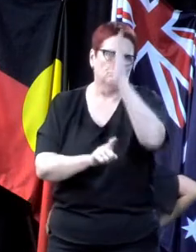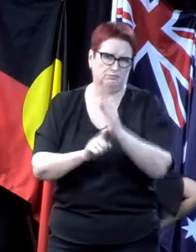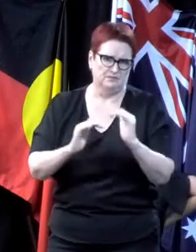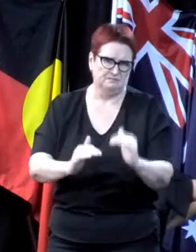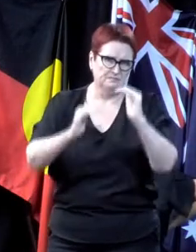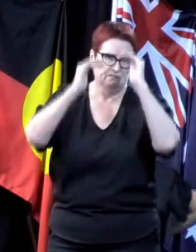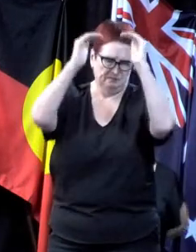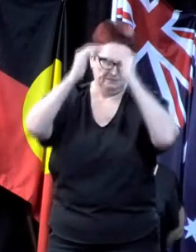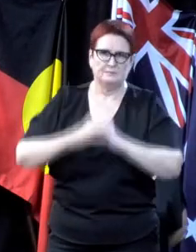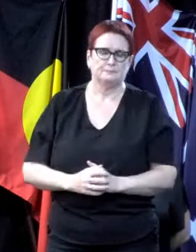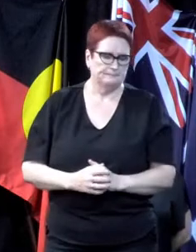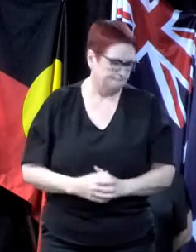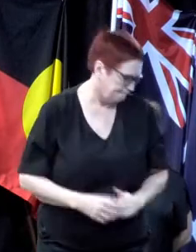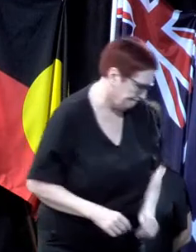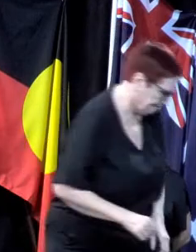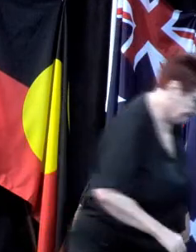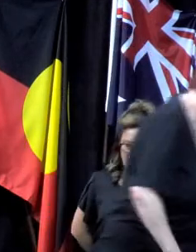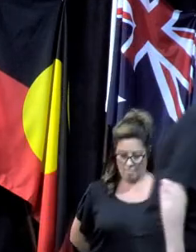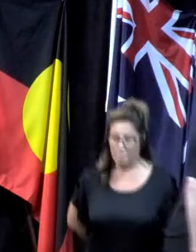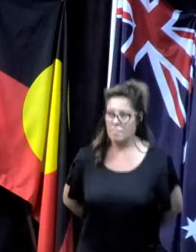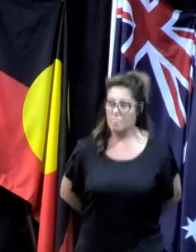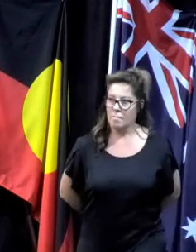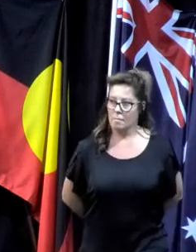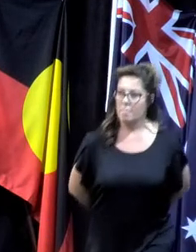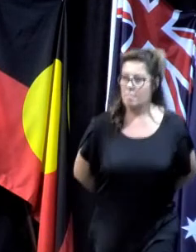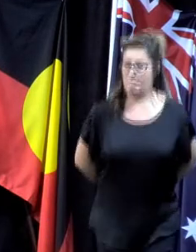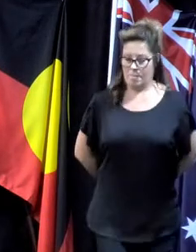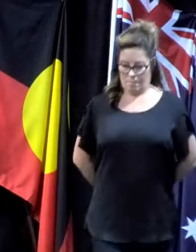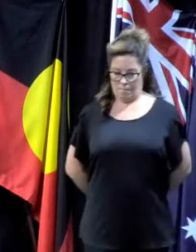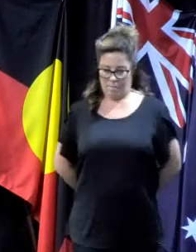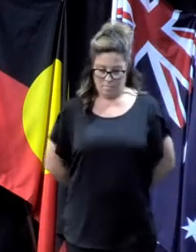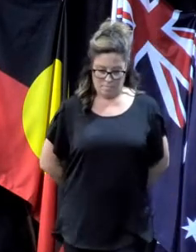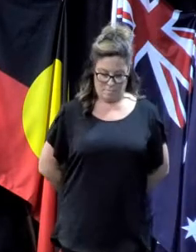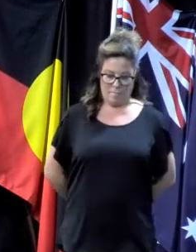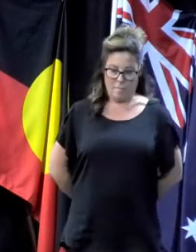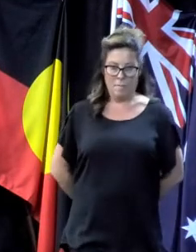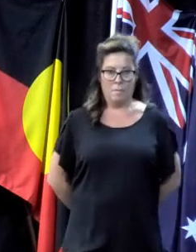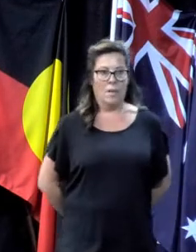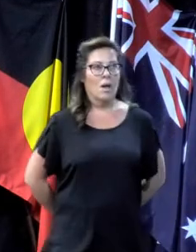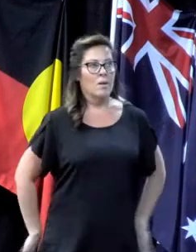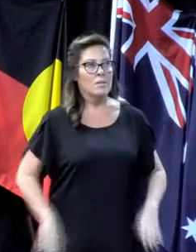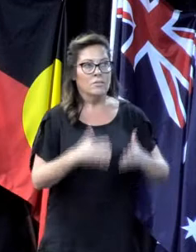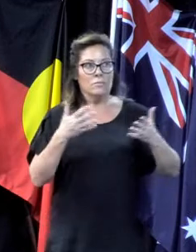And what happens if it can’t get... Can’t get resolved within the school? Where to then, or doesn’t that happen?